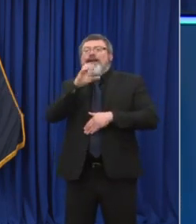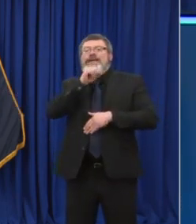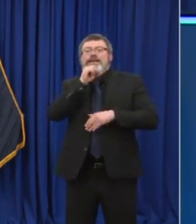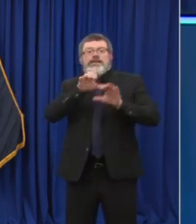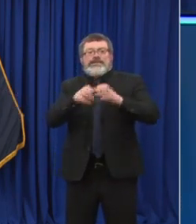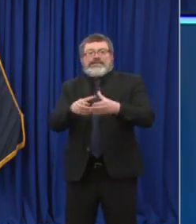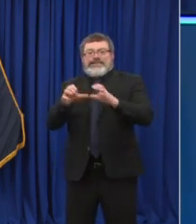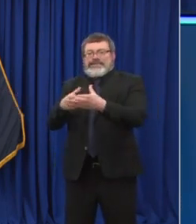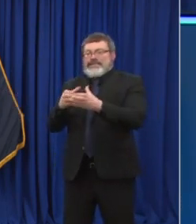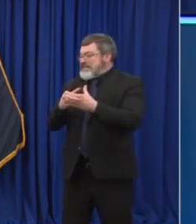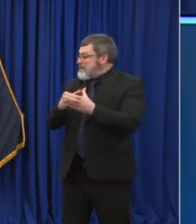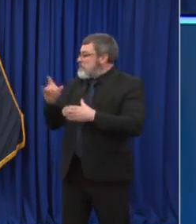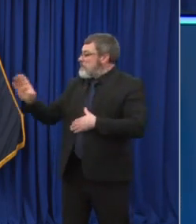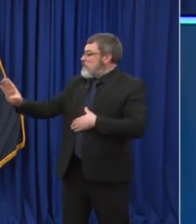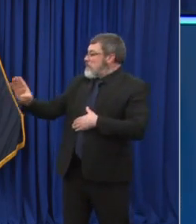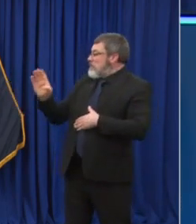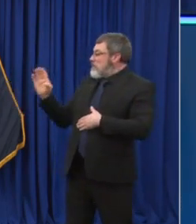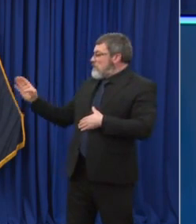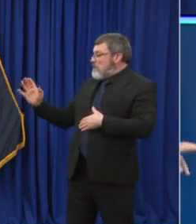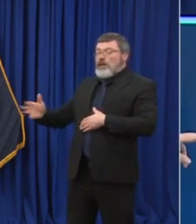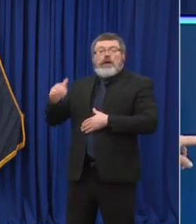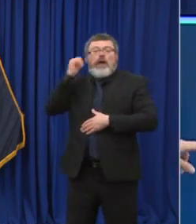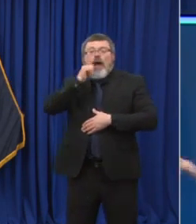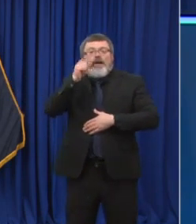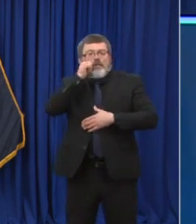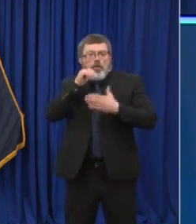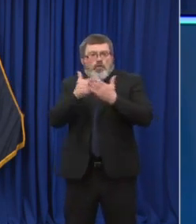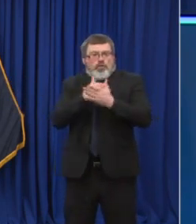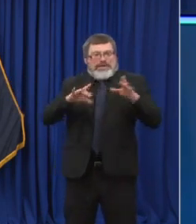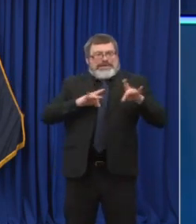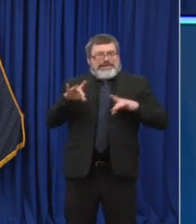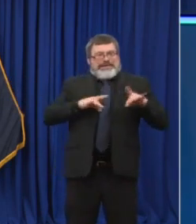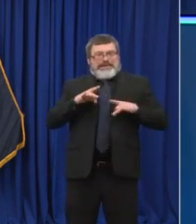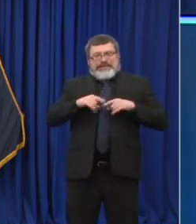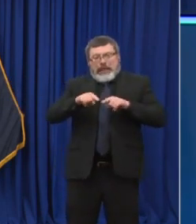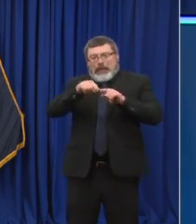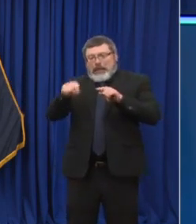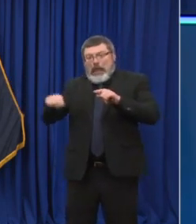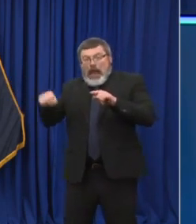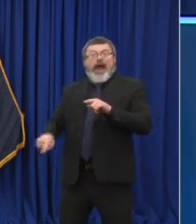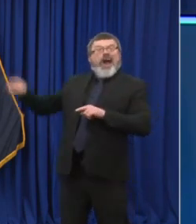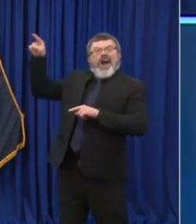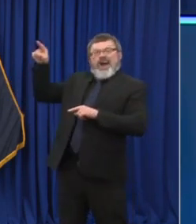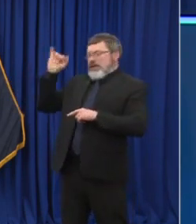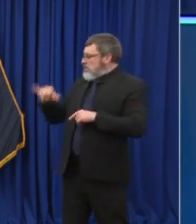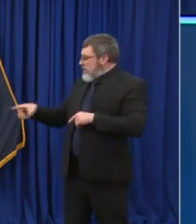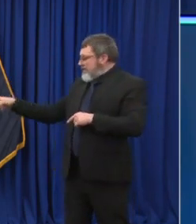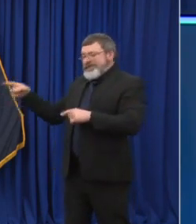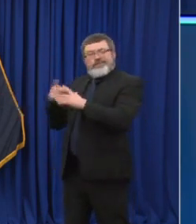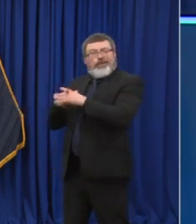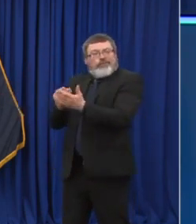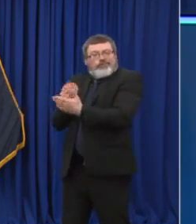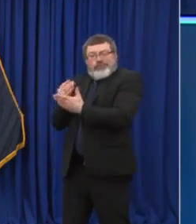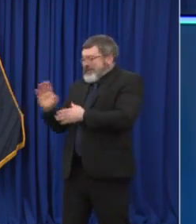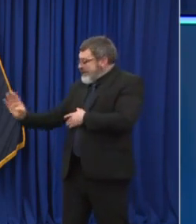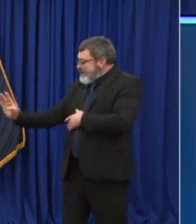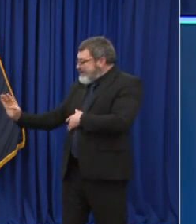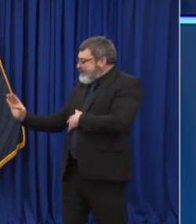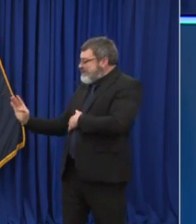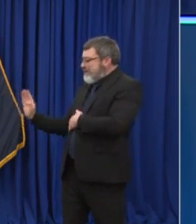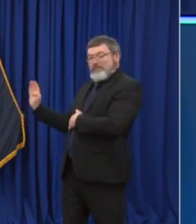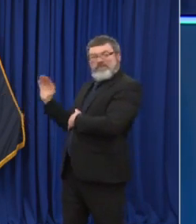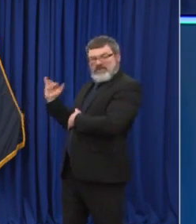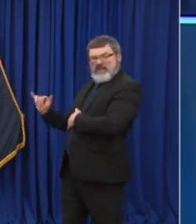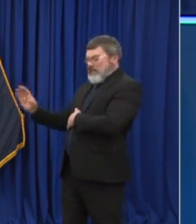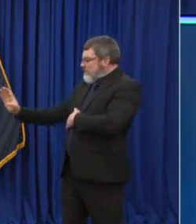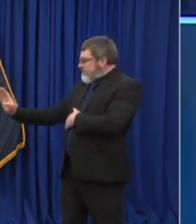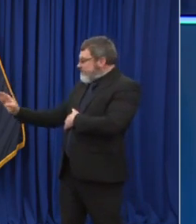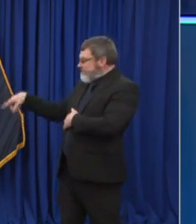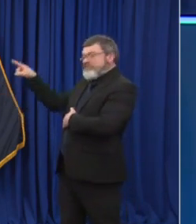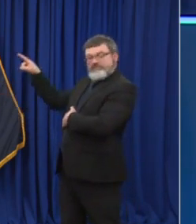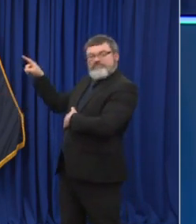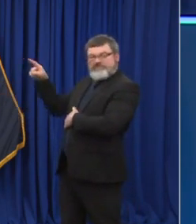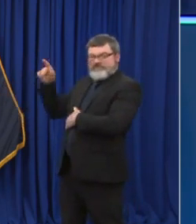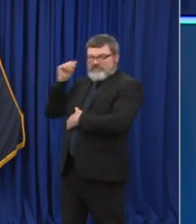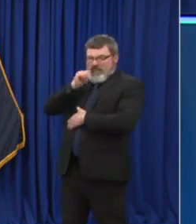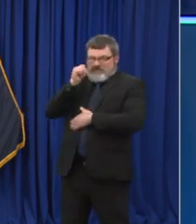WE CAN BREAK THINGS OUT BY AGE, BY FATALITY IF YOU WANTED TO LOOK AT THAT, DAILY TRENDS FOR NEW CASES.